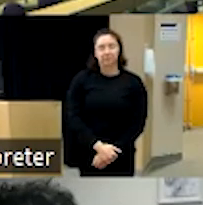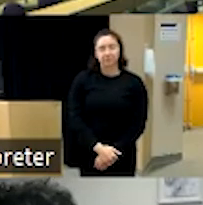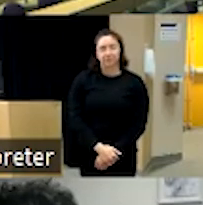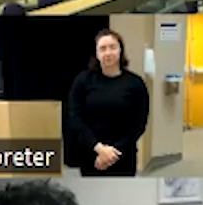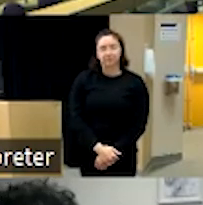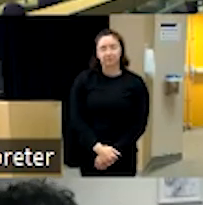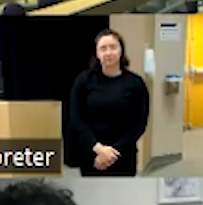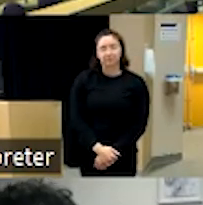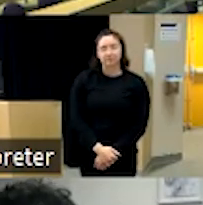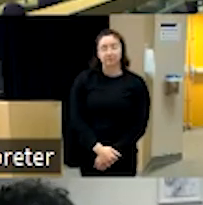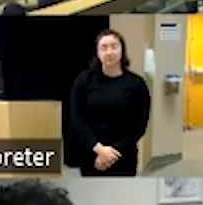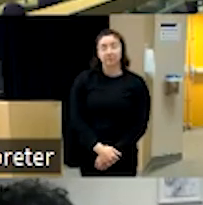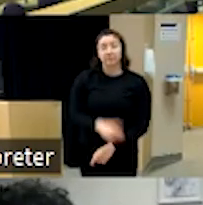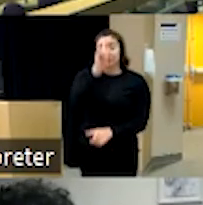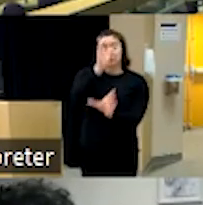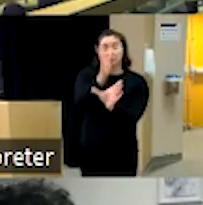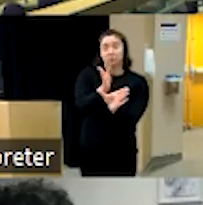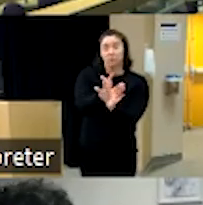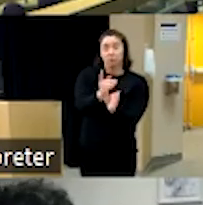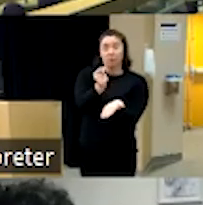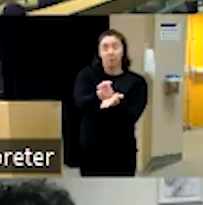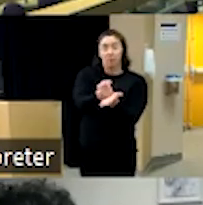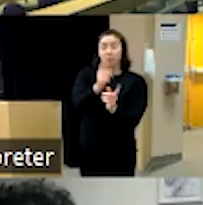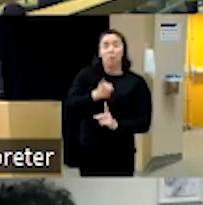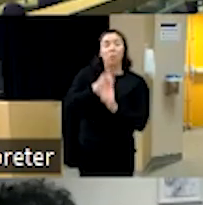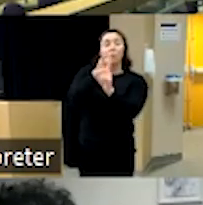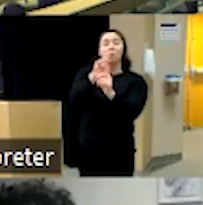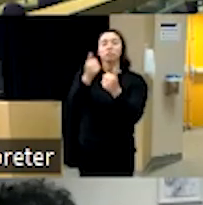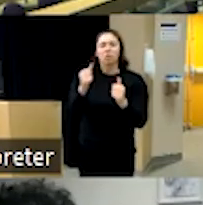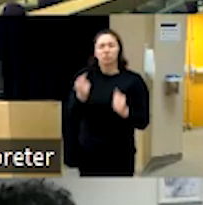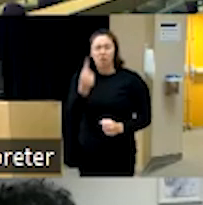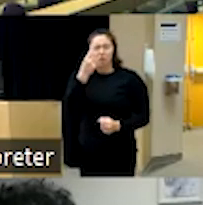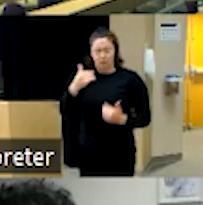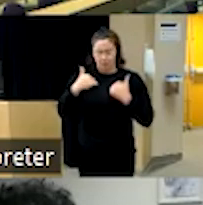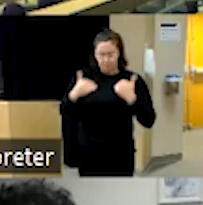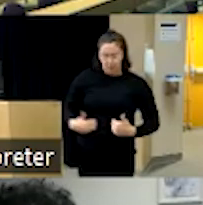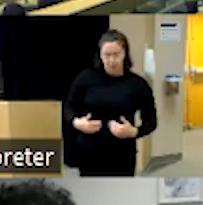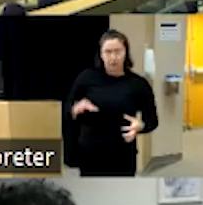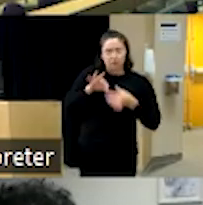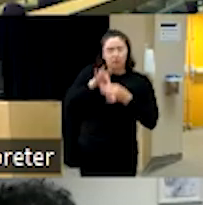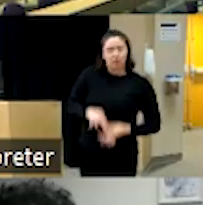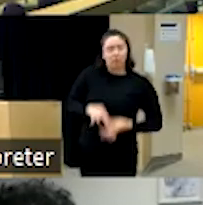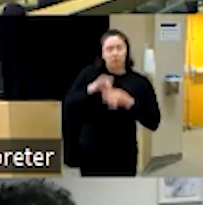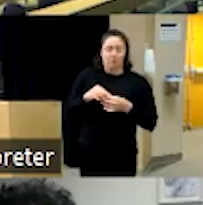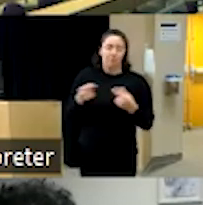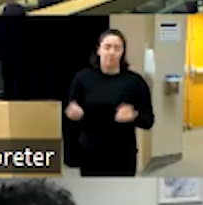in Psychotherapy um the goal is to understand the biopsychosocial nature of chronic pain our